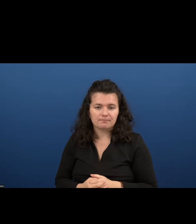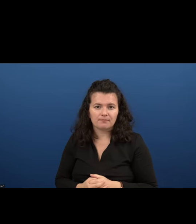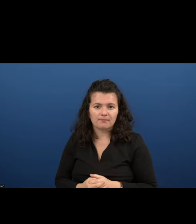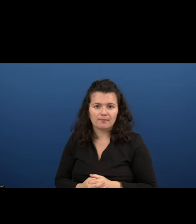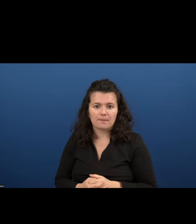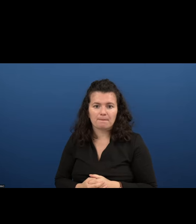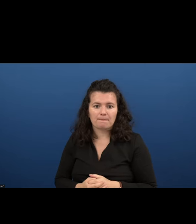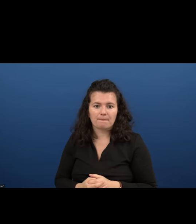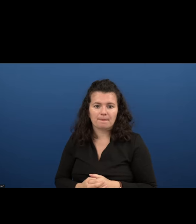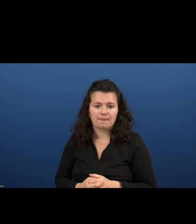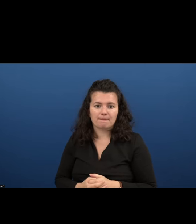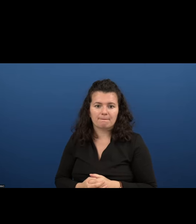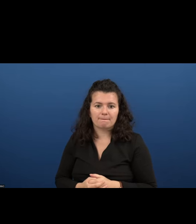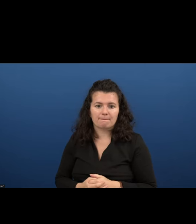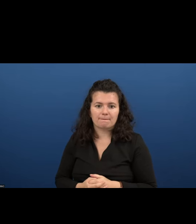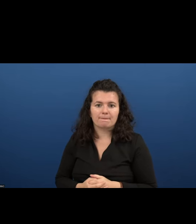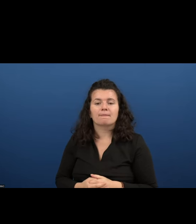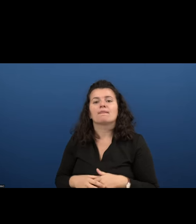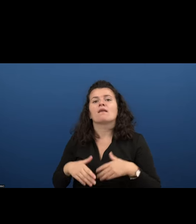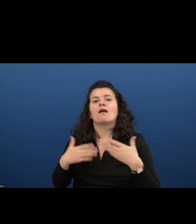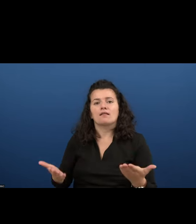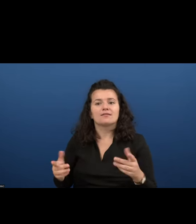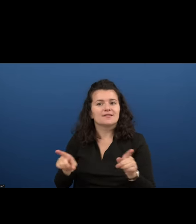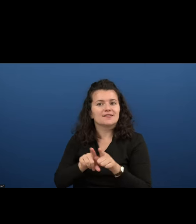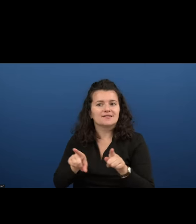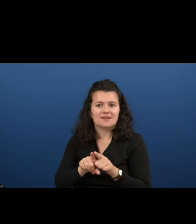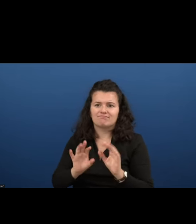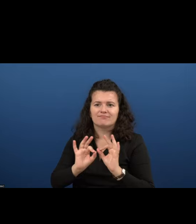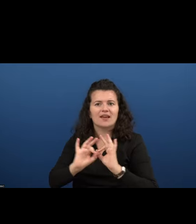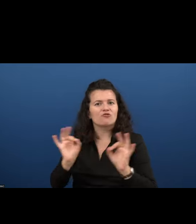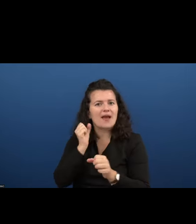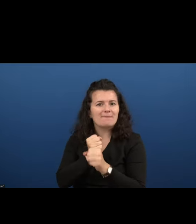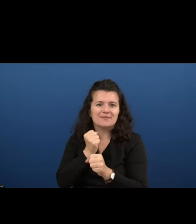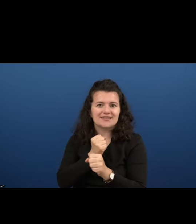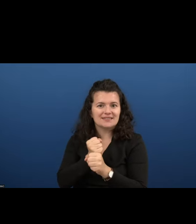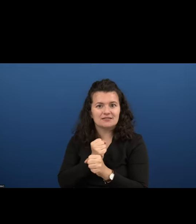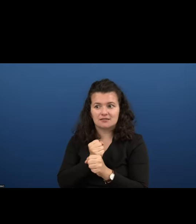Steve Jobs say this great things in businesses I never done by one person that done by a